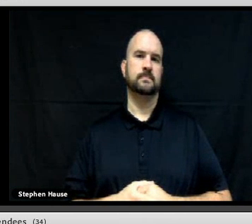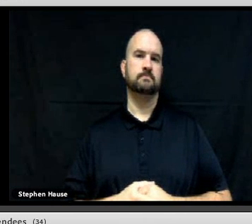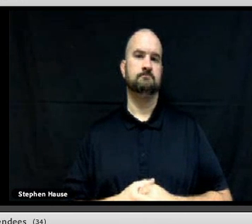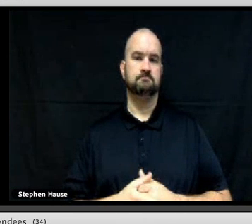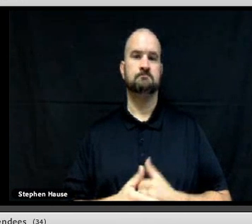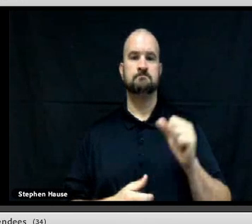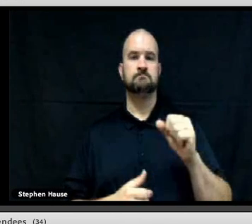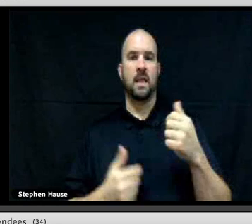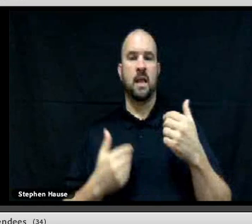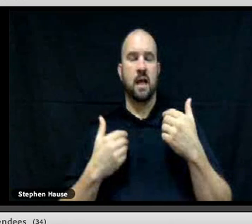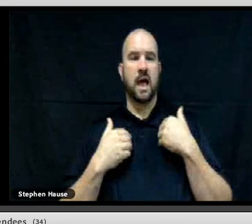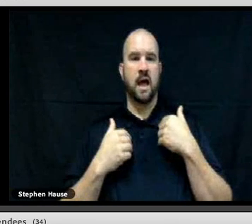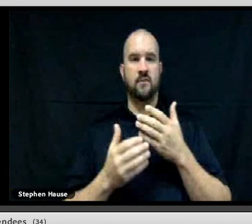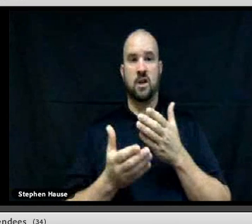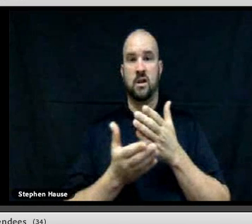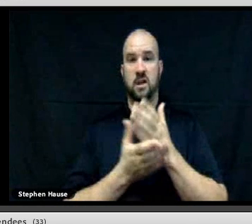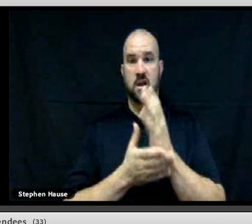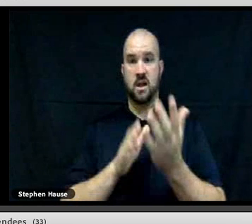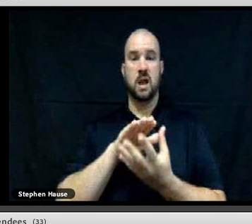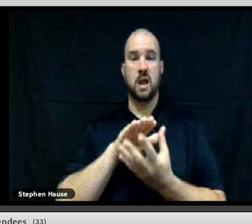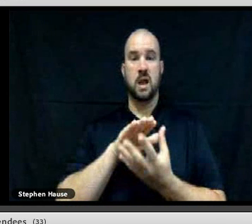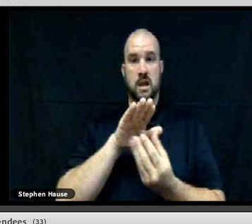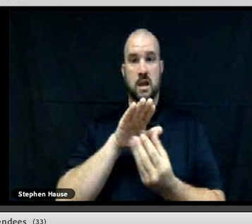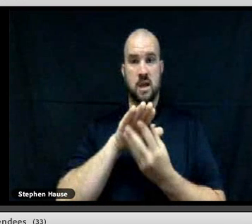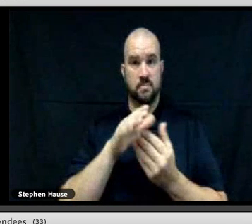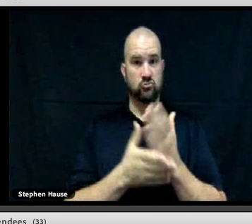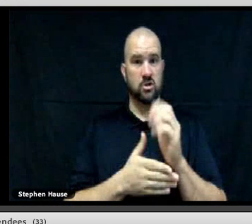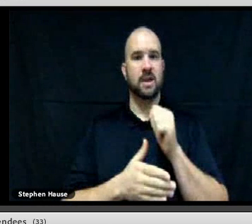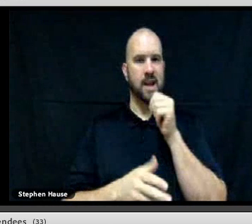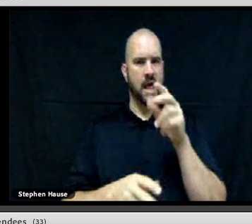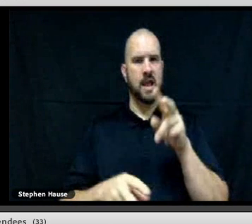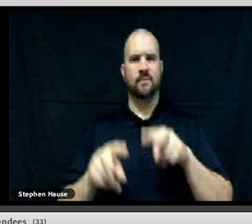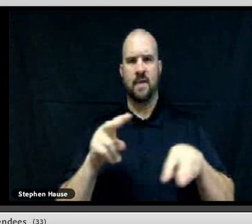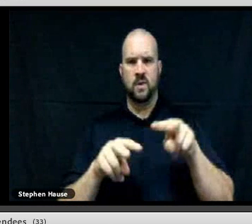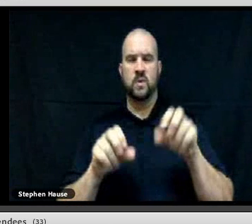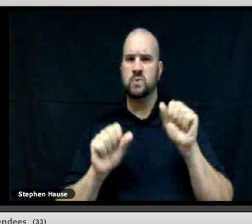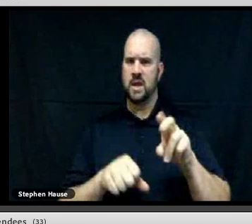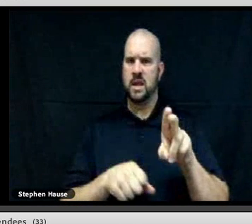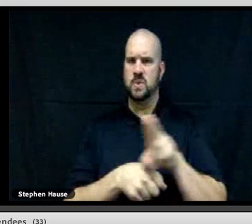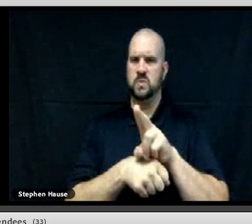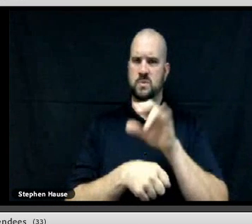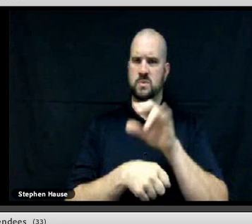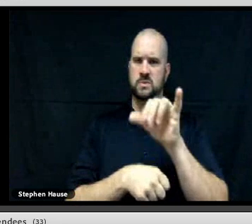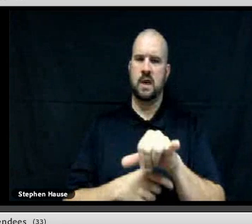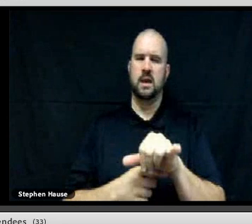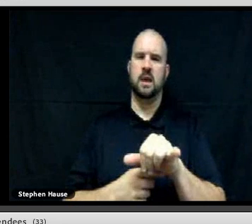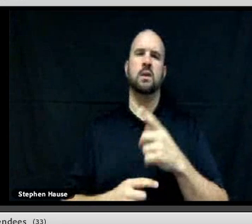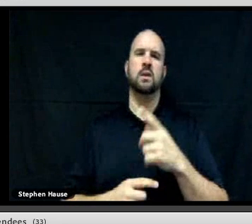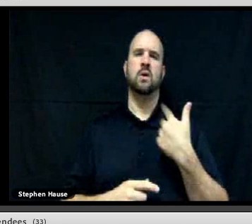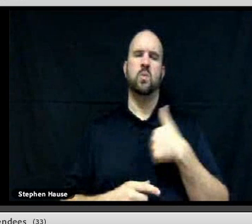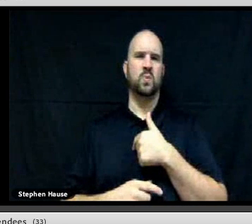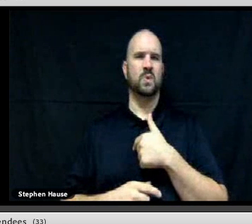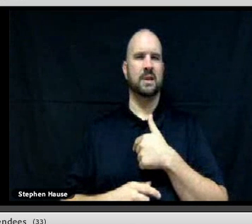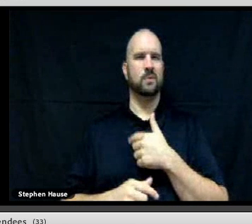Rights Statement that you can use. Um, we would discourage the use of that, because, again, that's not very useful to the user, um,